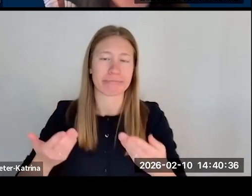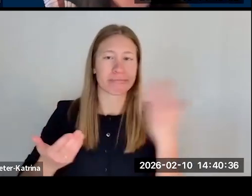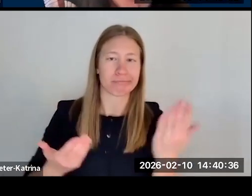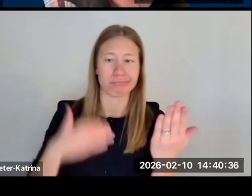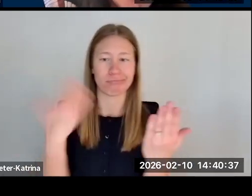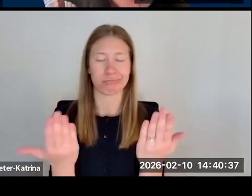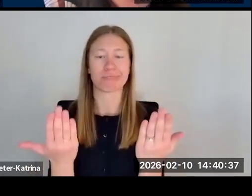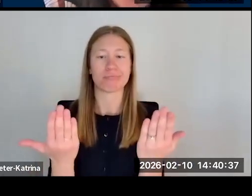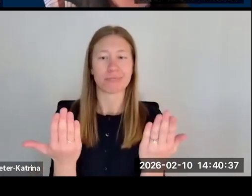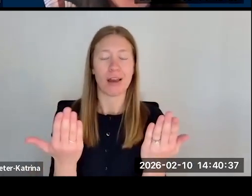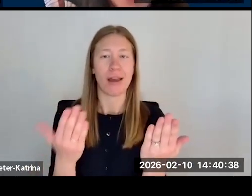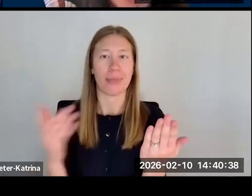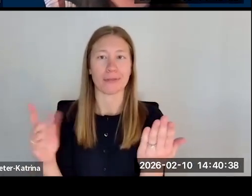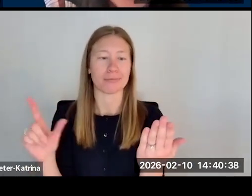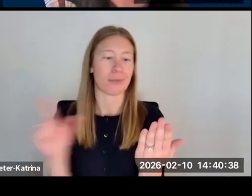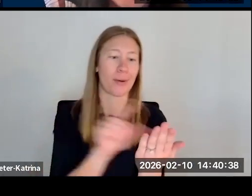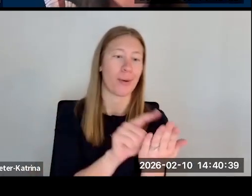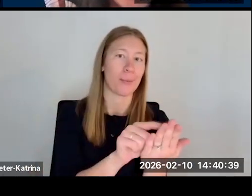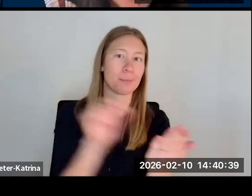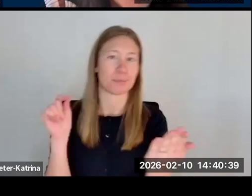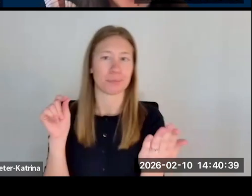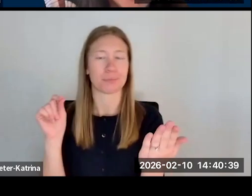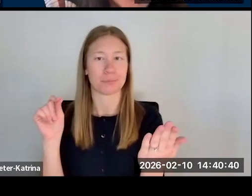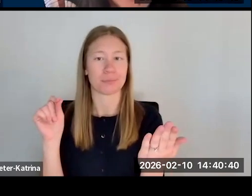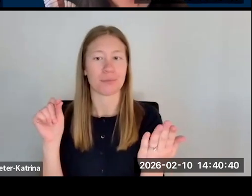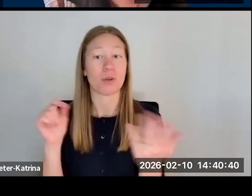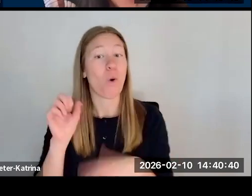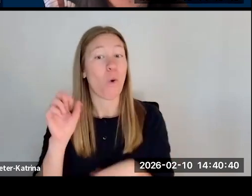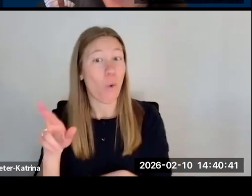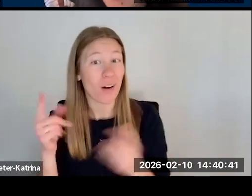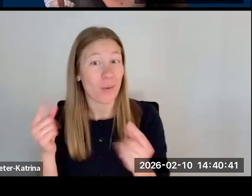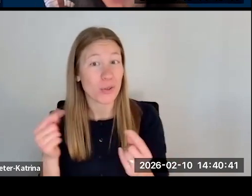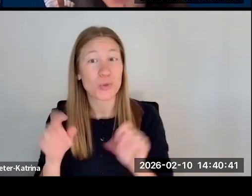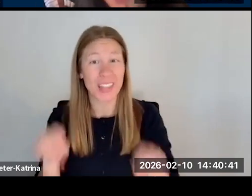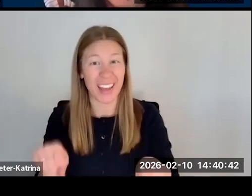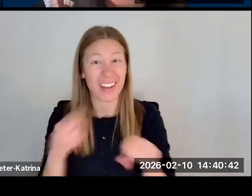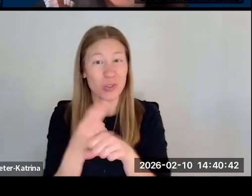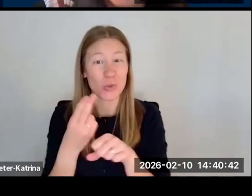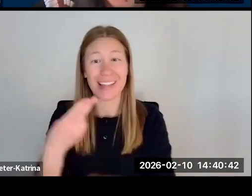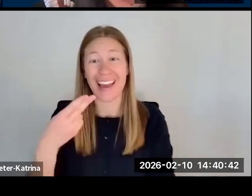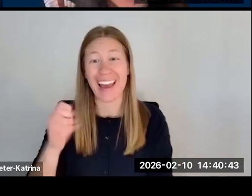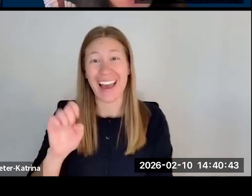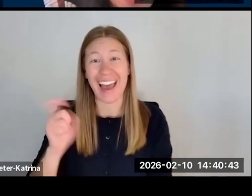The other way is to pull the hex code for each color and copy paste that into the website.